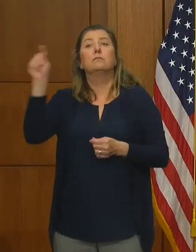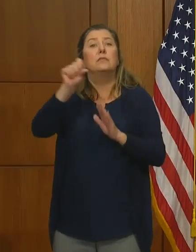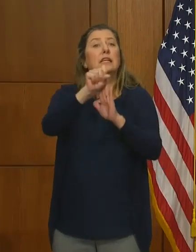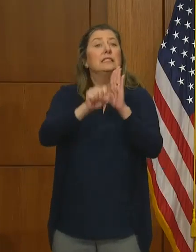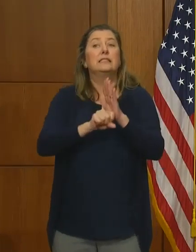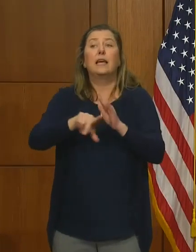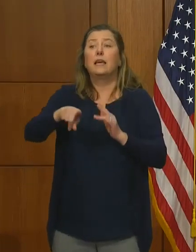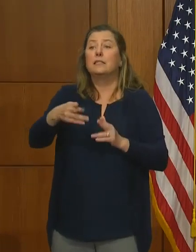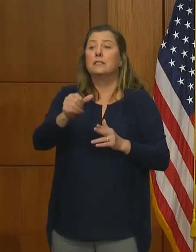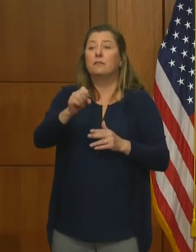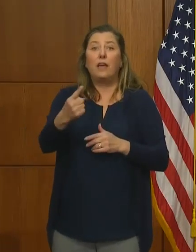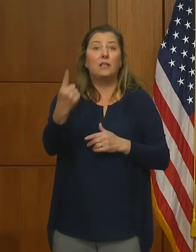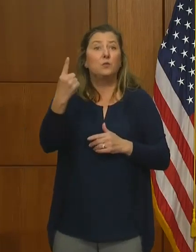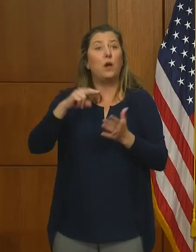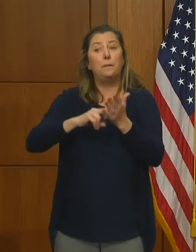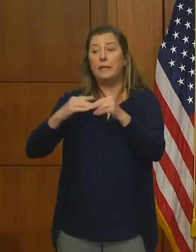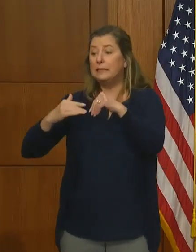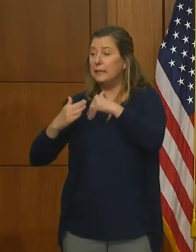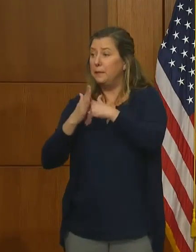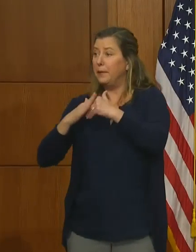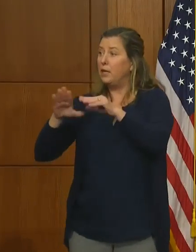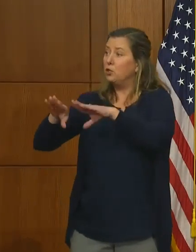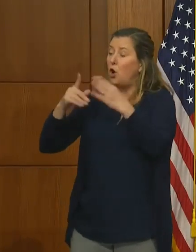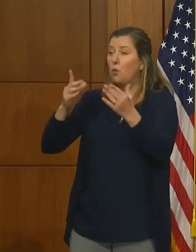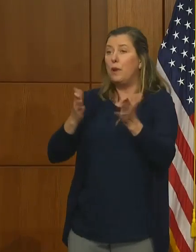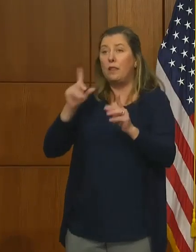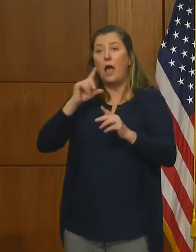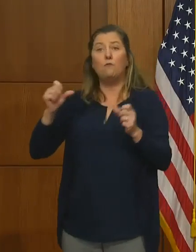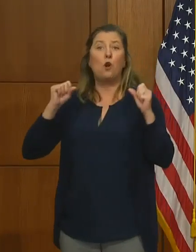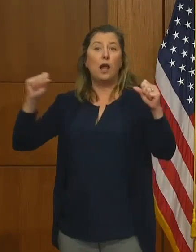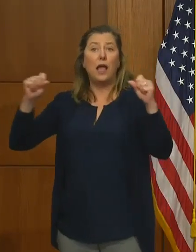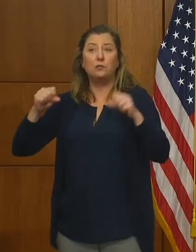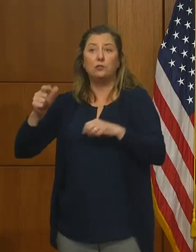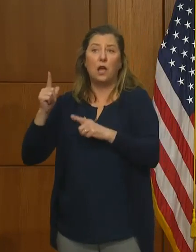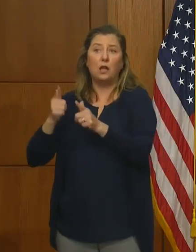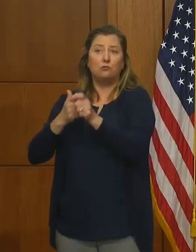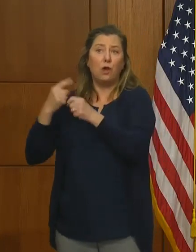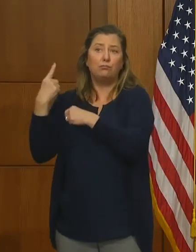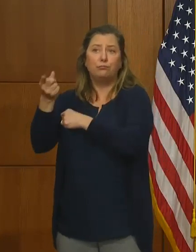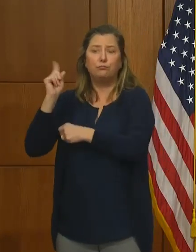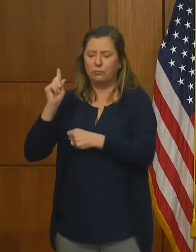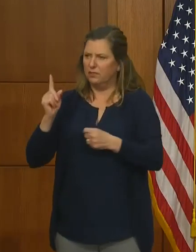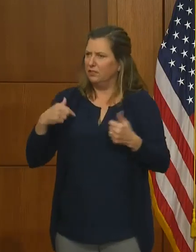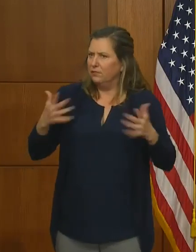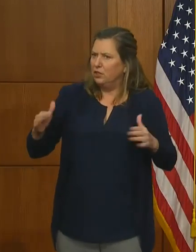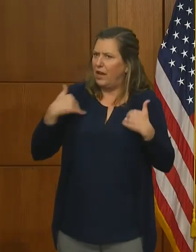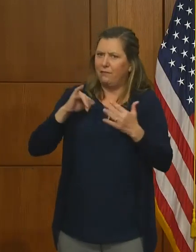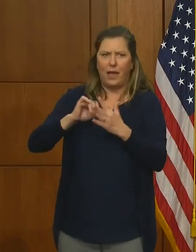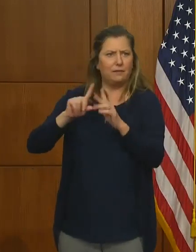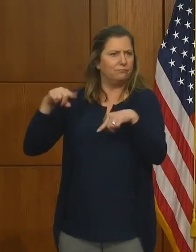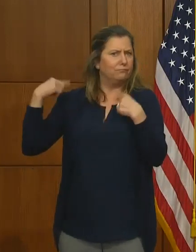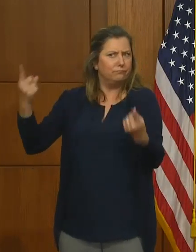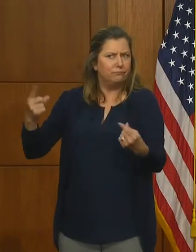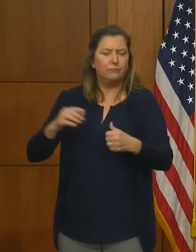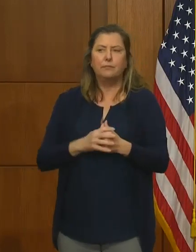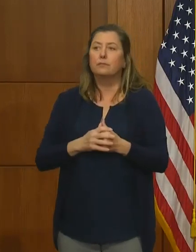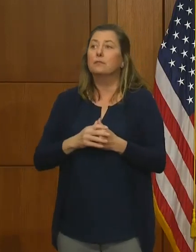IS RIGHT NOW FOR EXAMPLE. SOME STATES PHASE ONE OPENS BEACHES